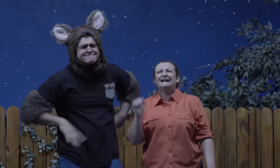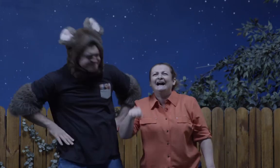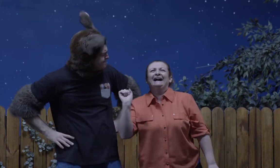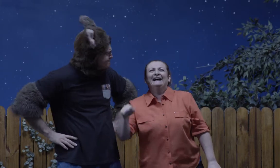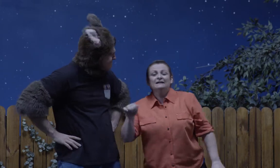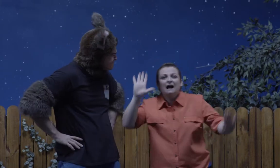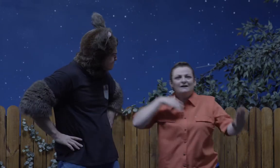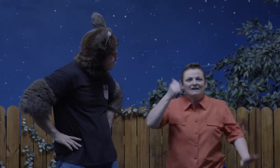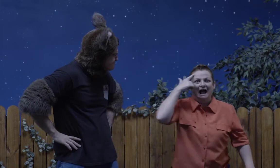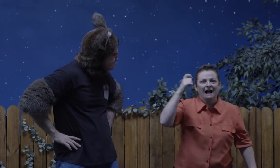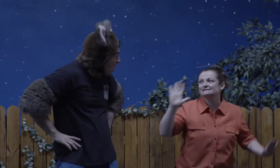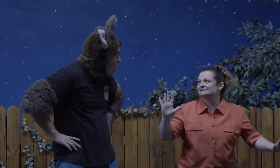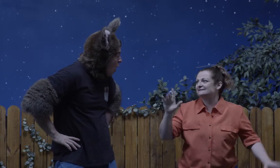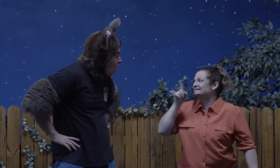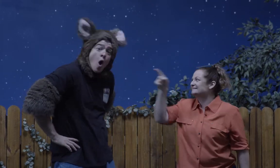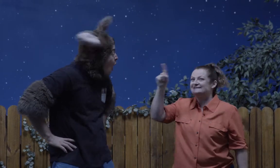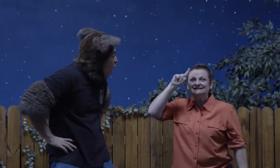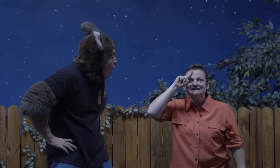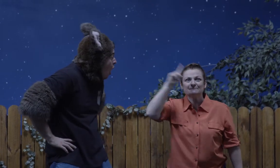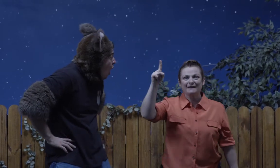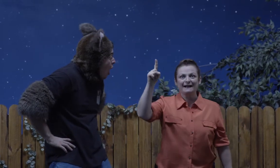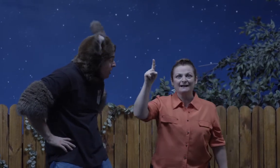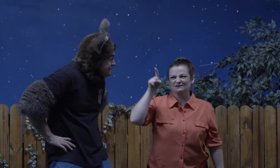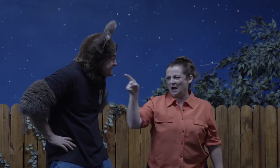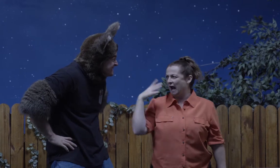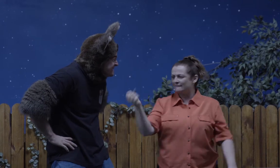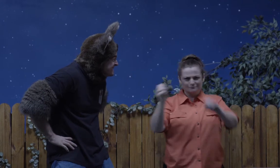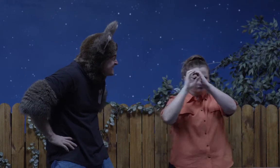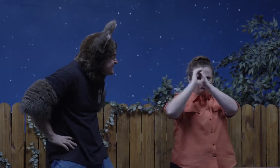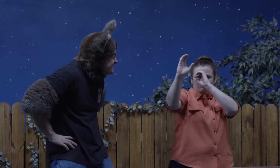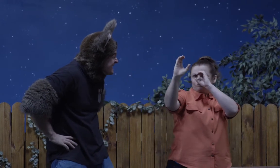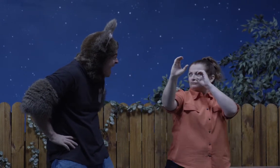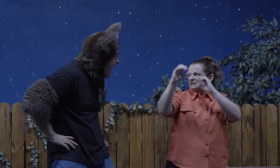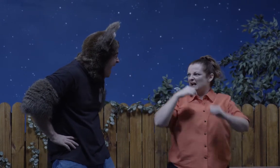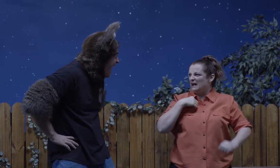Oh, yes. Ooh, I have an idea - why don't I go and see Skip?